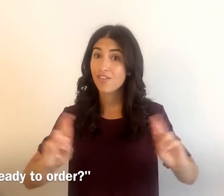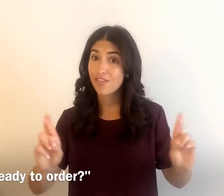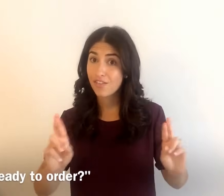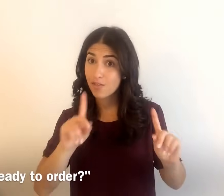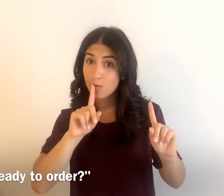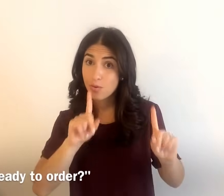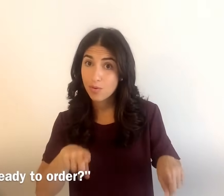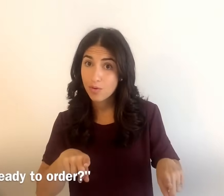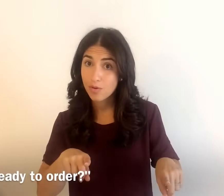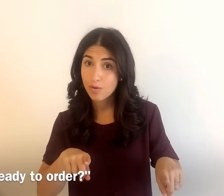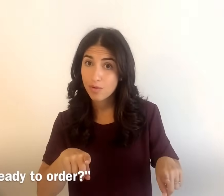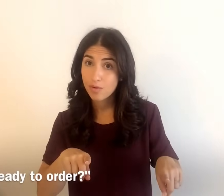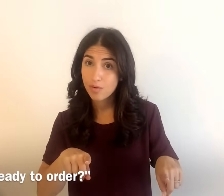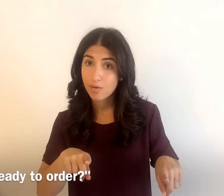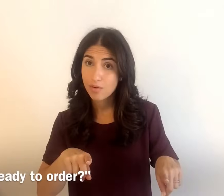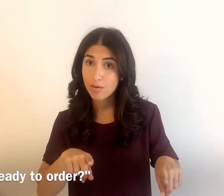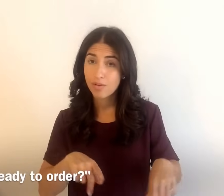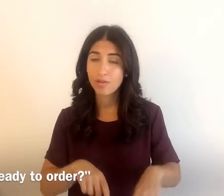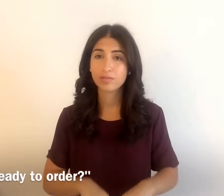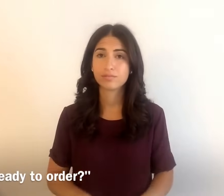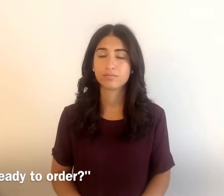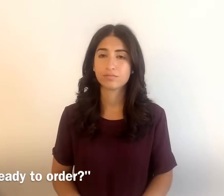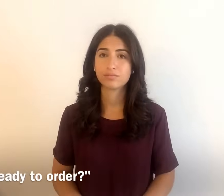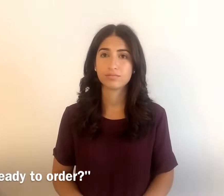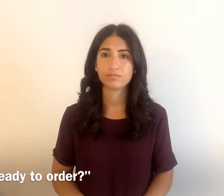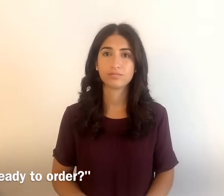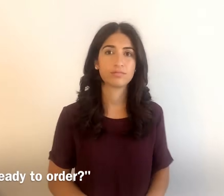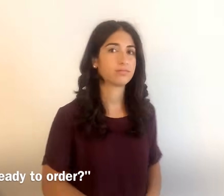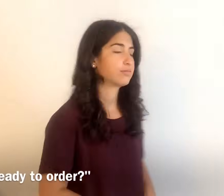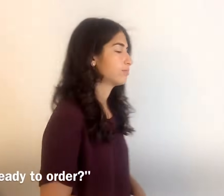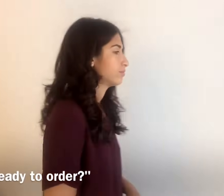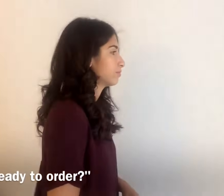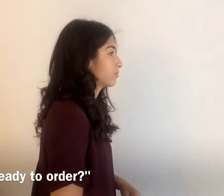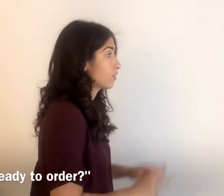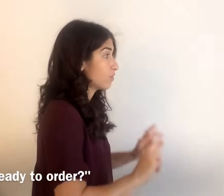Ready to order?